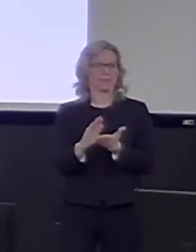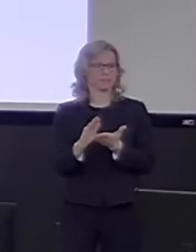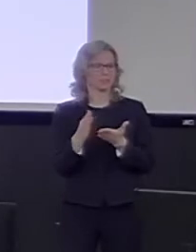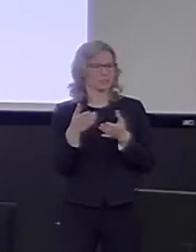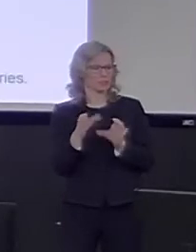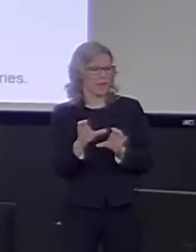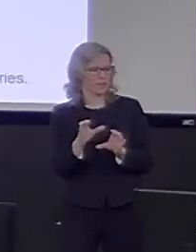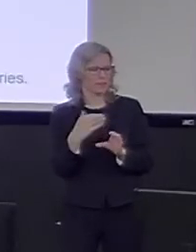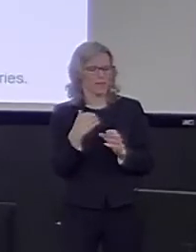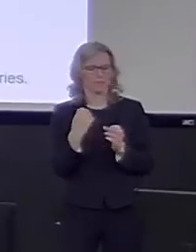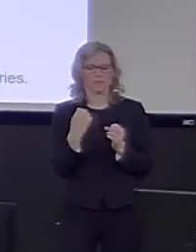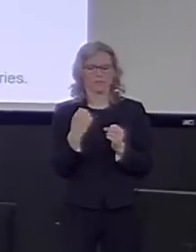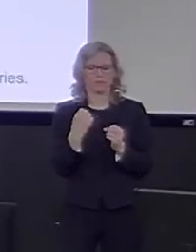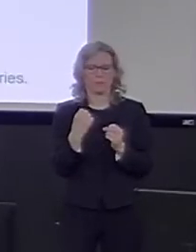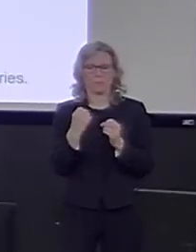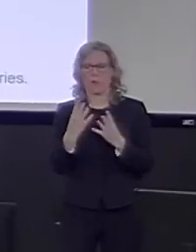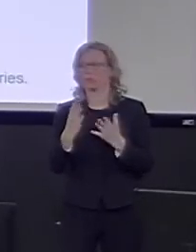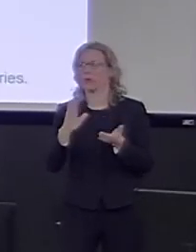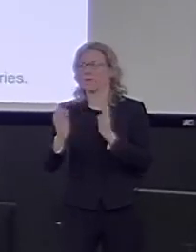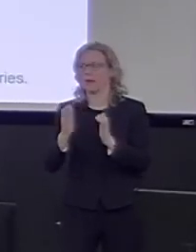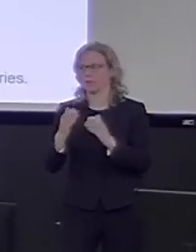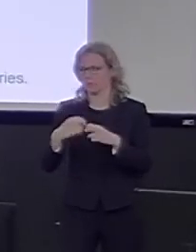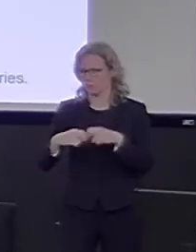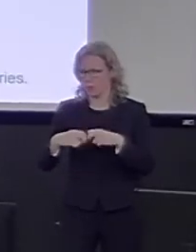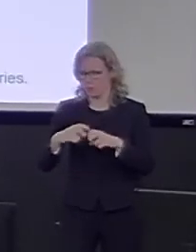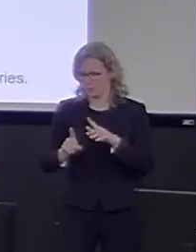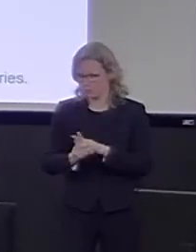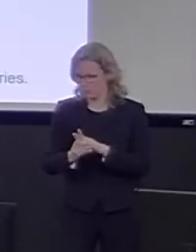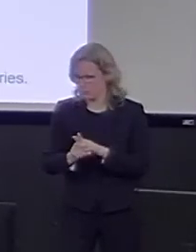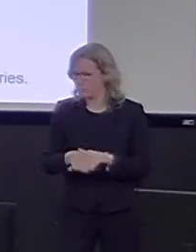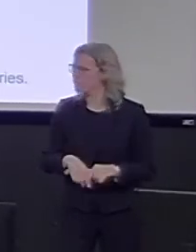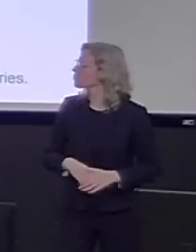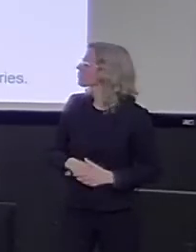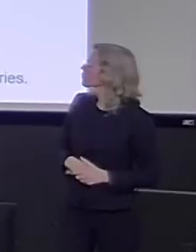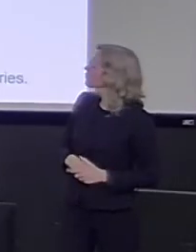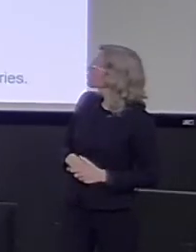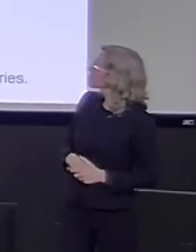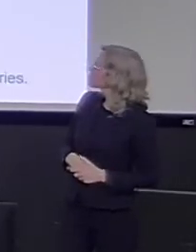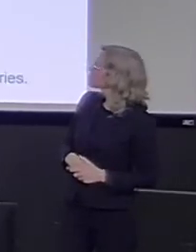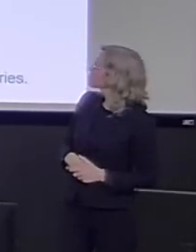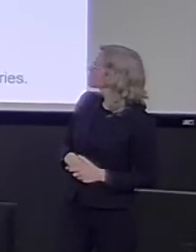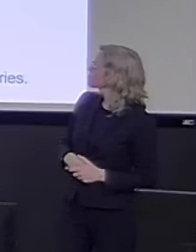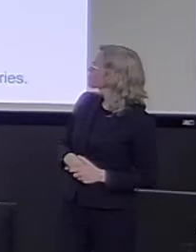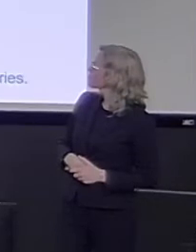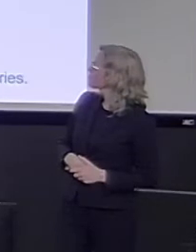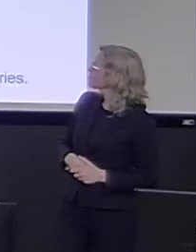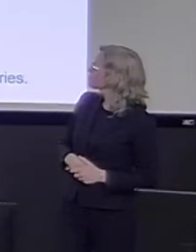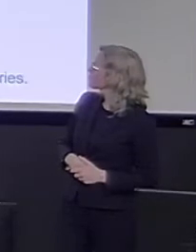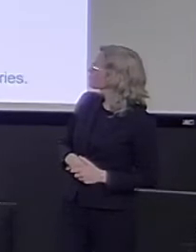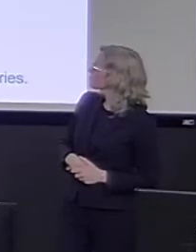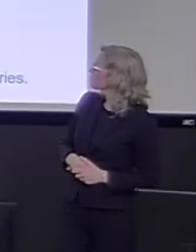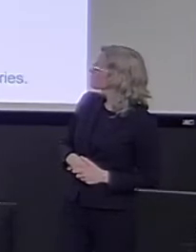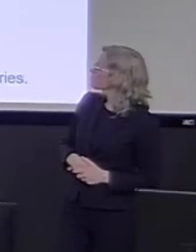multiple comparison problems, and I remove the, I can use a wavelet